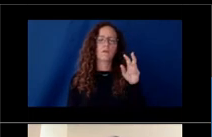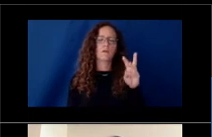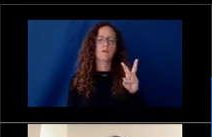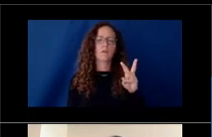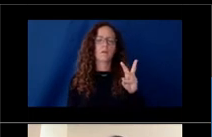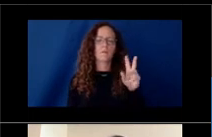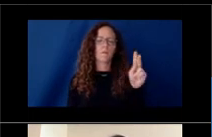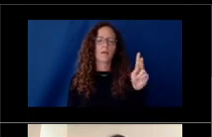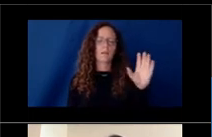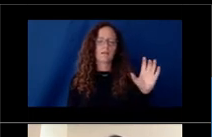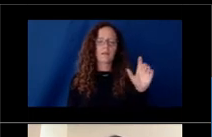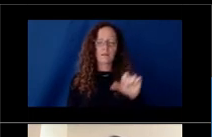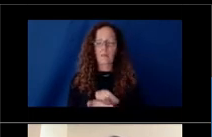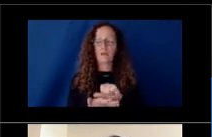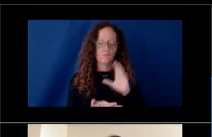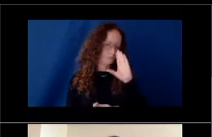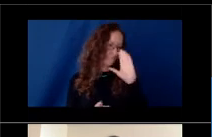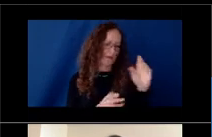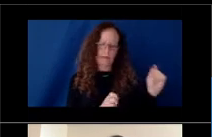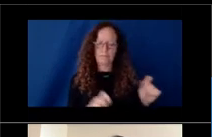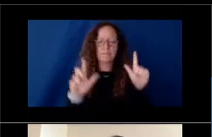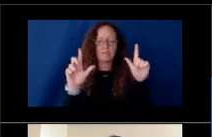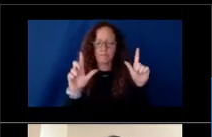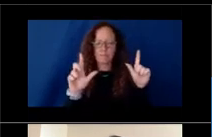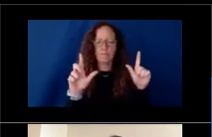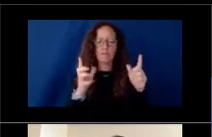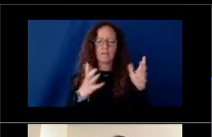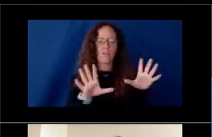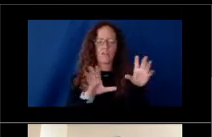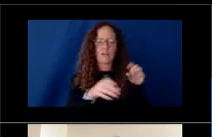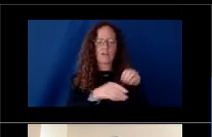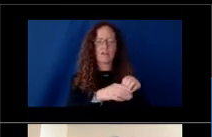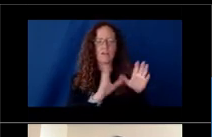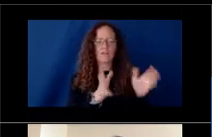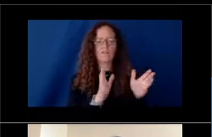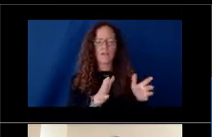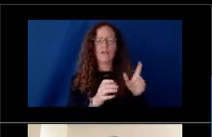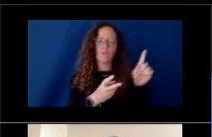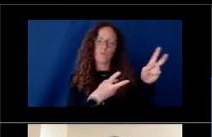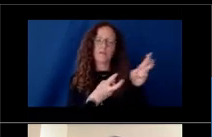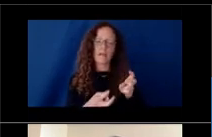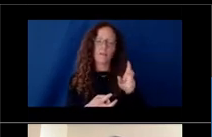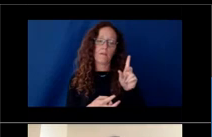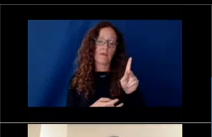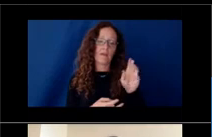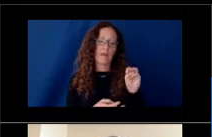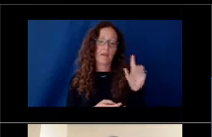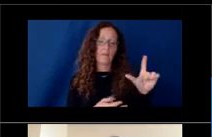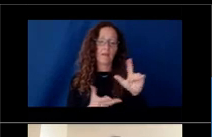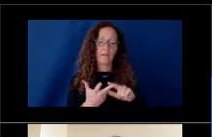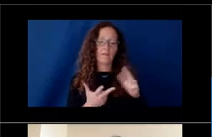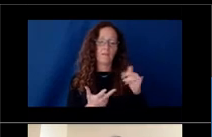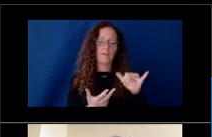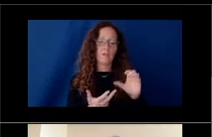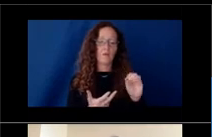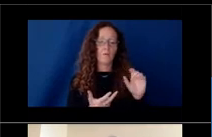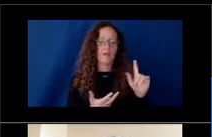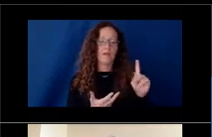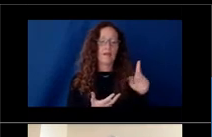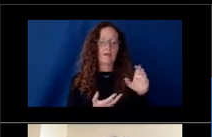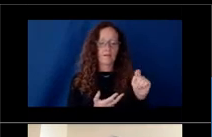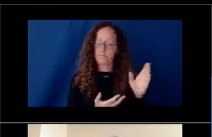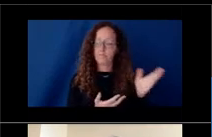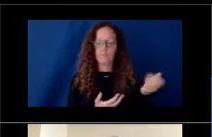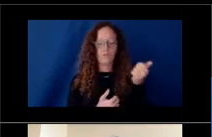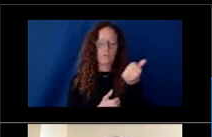page, which I also put in the chat, and download the KML and GeoTIFFs directly.